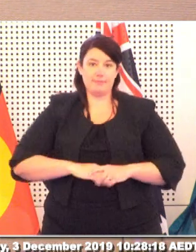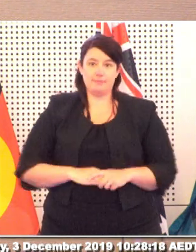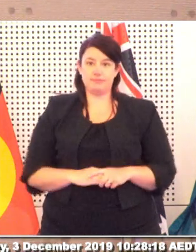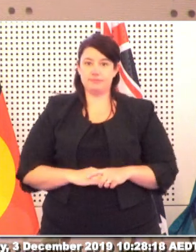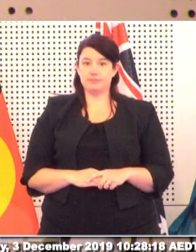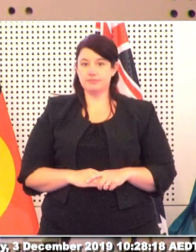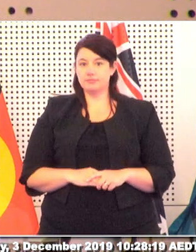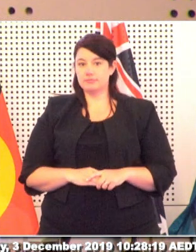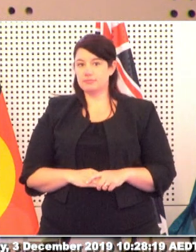Okay.